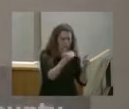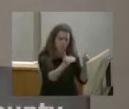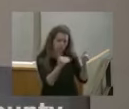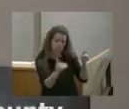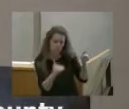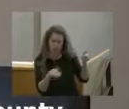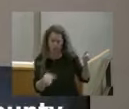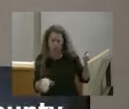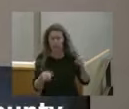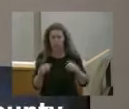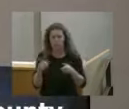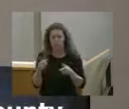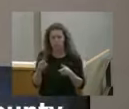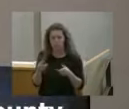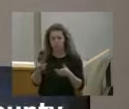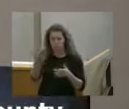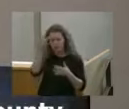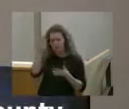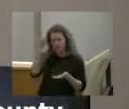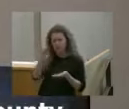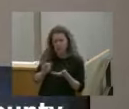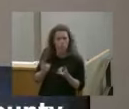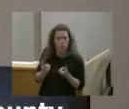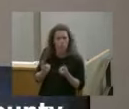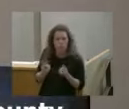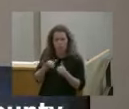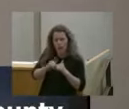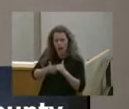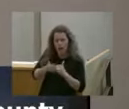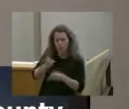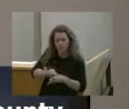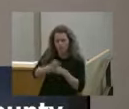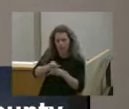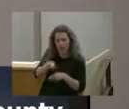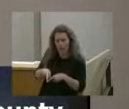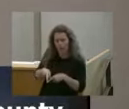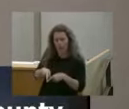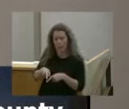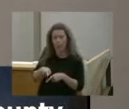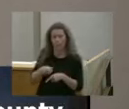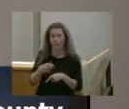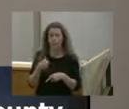beds comes much closer to that 64. But it is at baseline. Dr. Ennis: At this point, and,